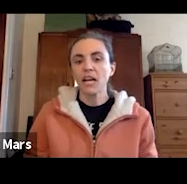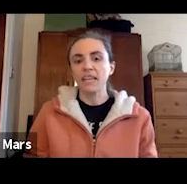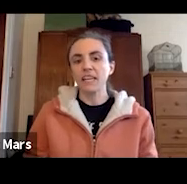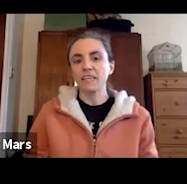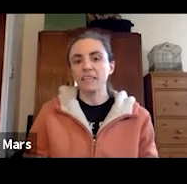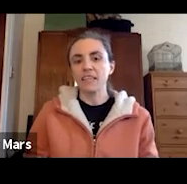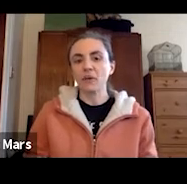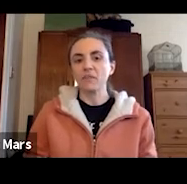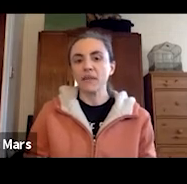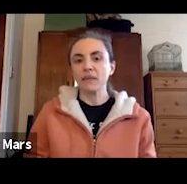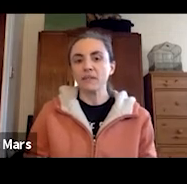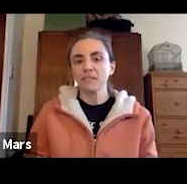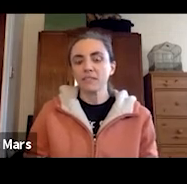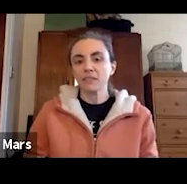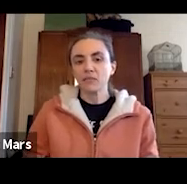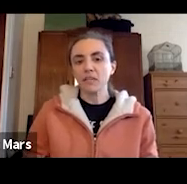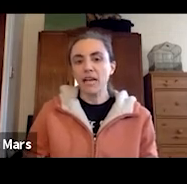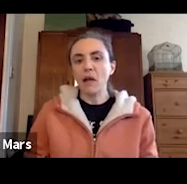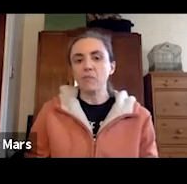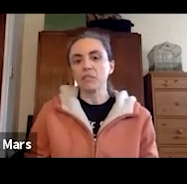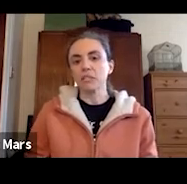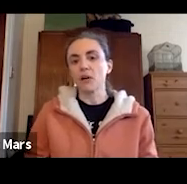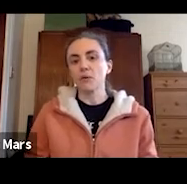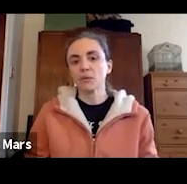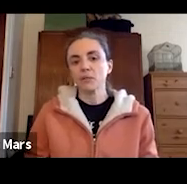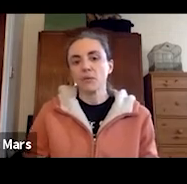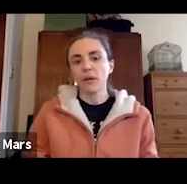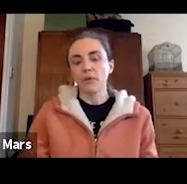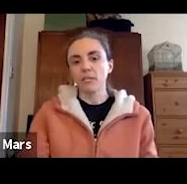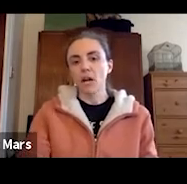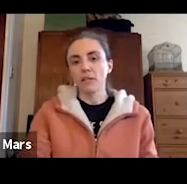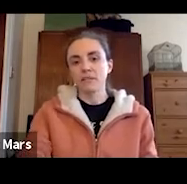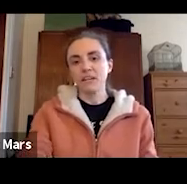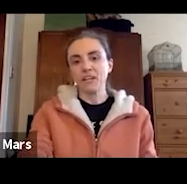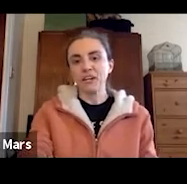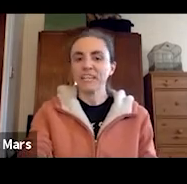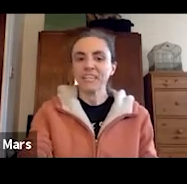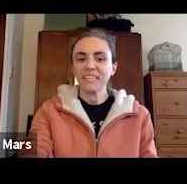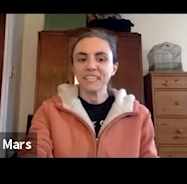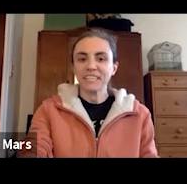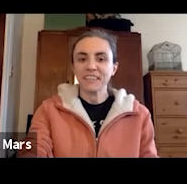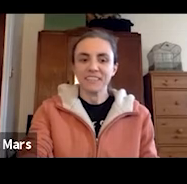I think that that would have been really helpful to know when I was a lot younger.